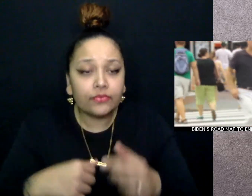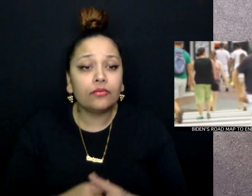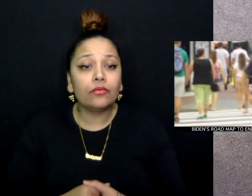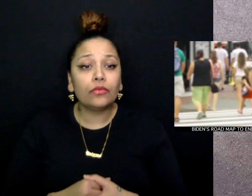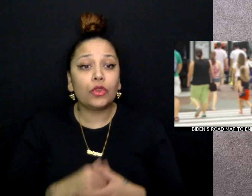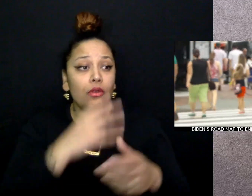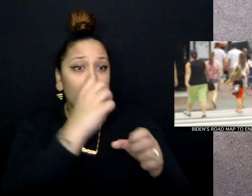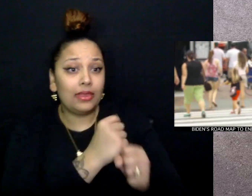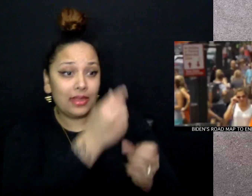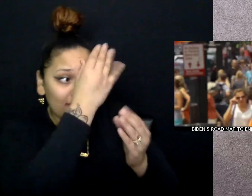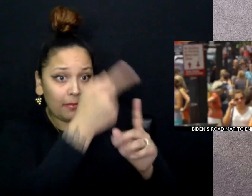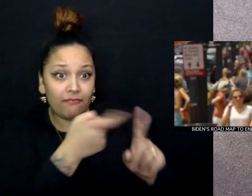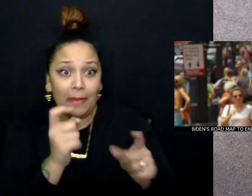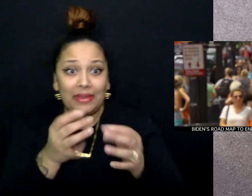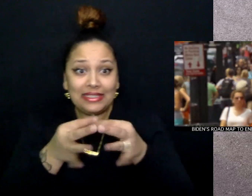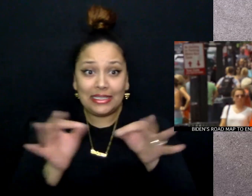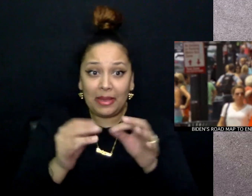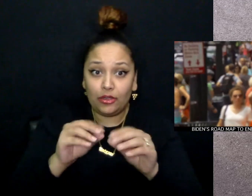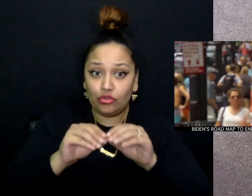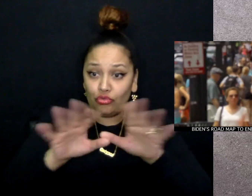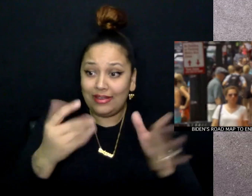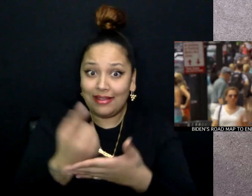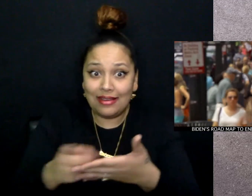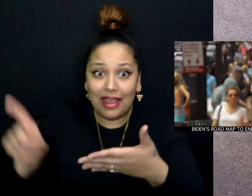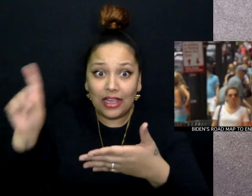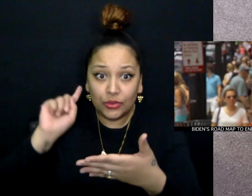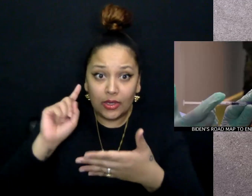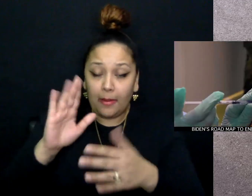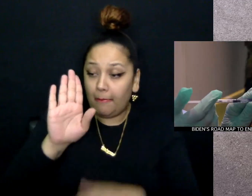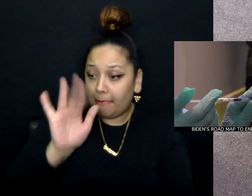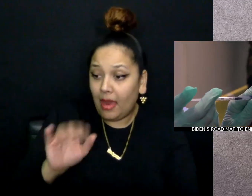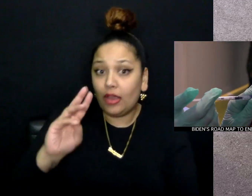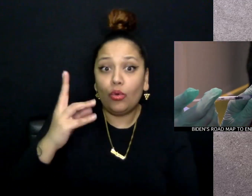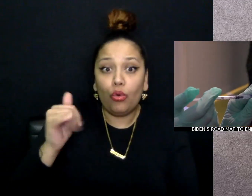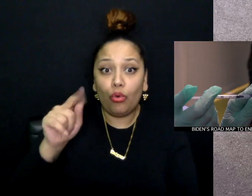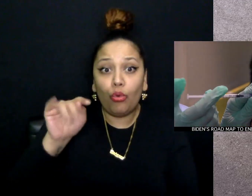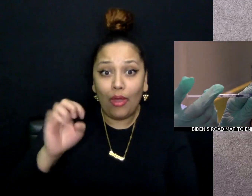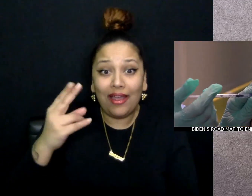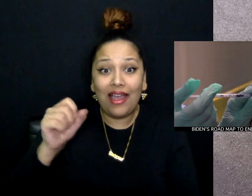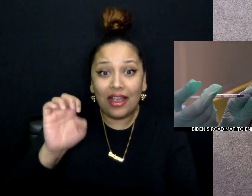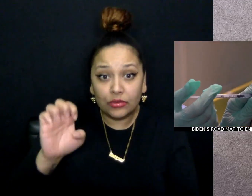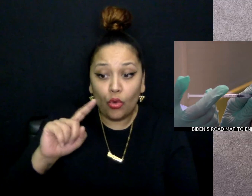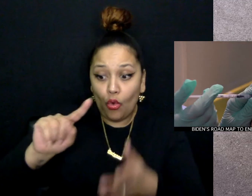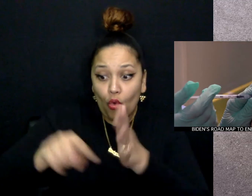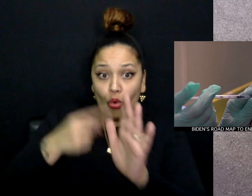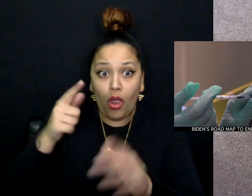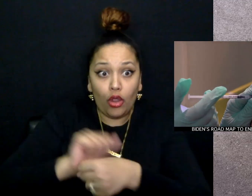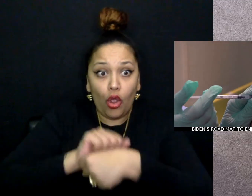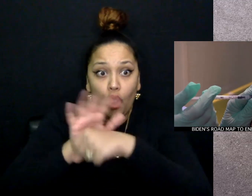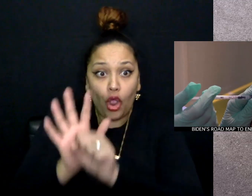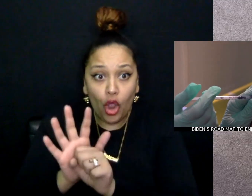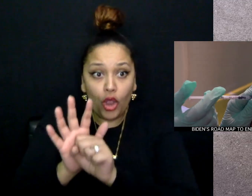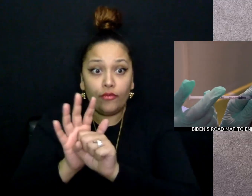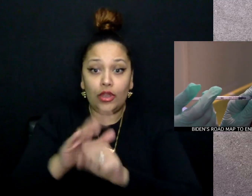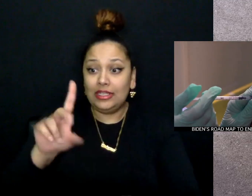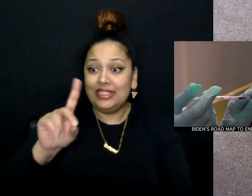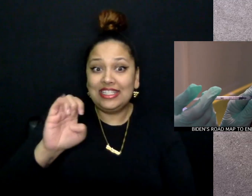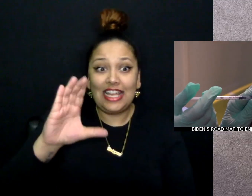Texas governor Greg Abbott handed Biden a letter With five actions he once Biden to